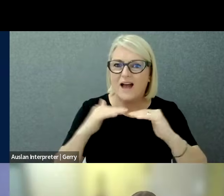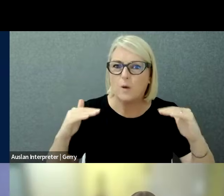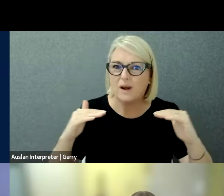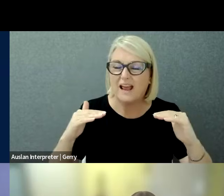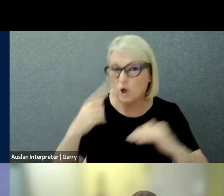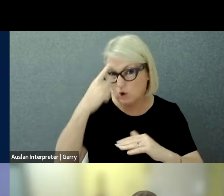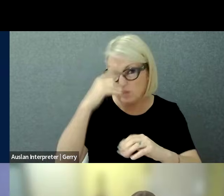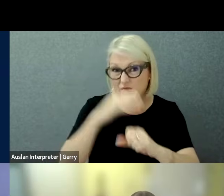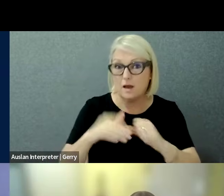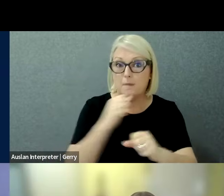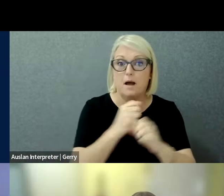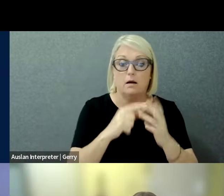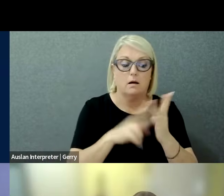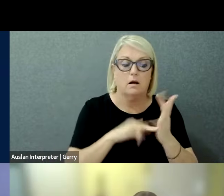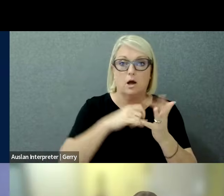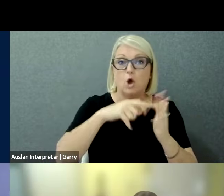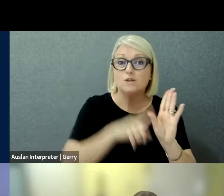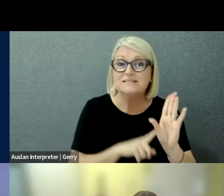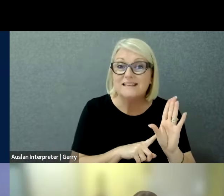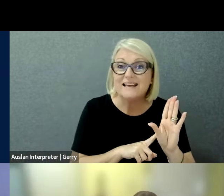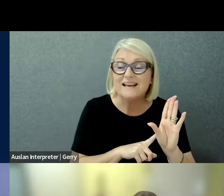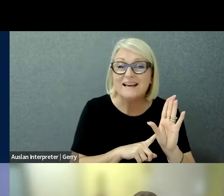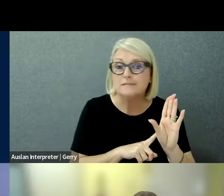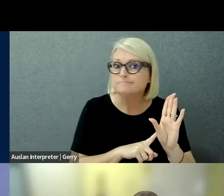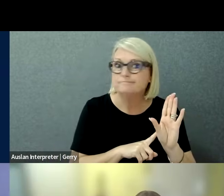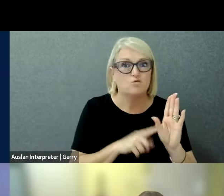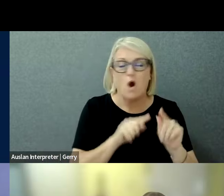outcomes? No. Because you've got to build these systems with equity from the start..